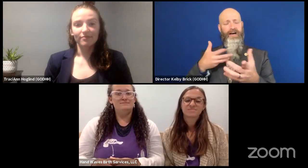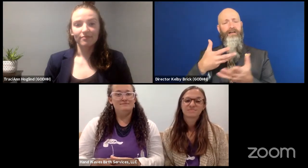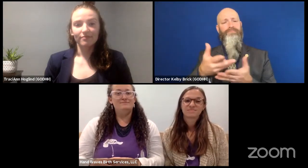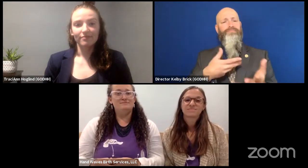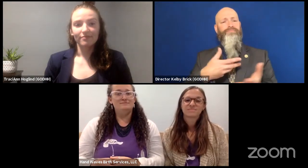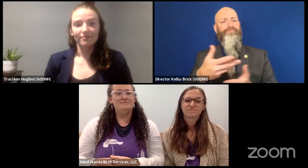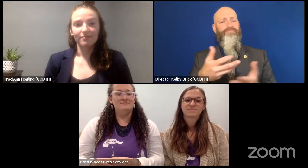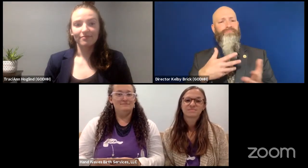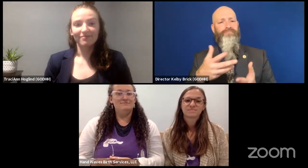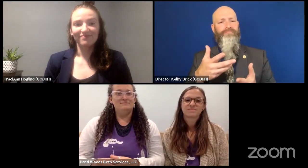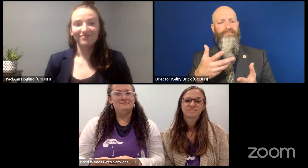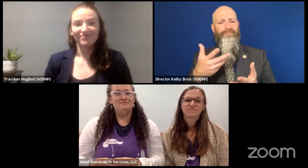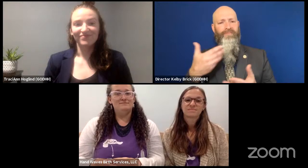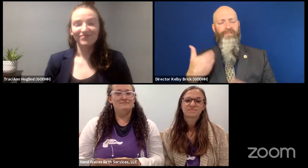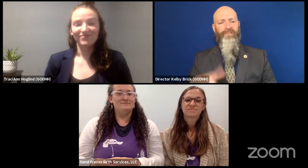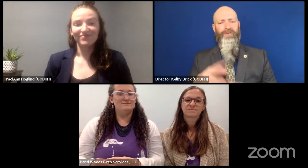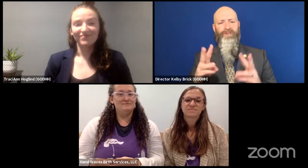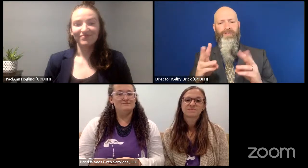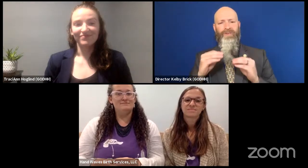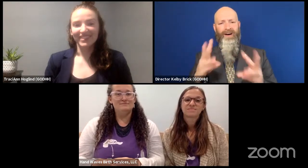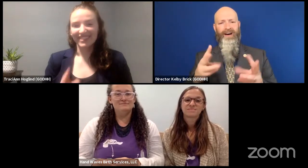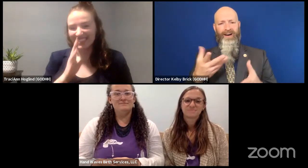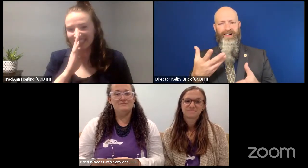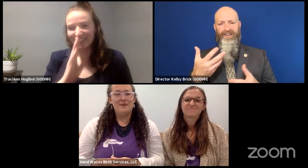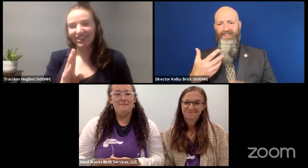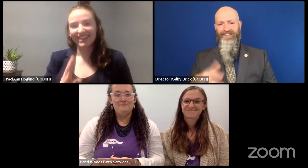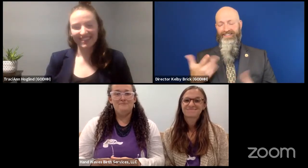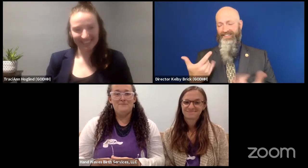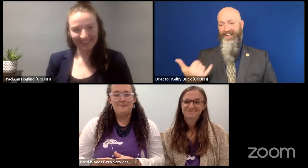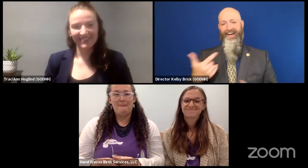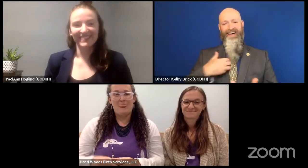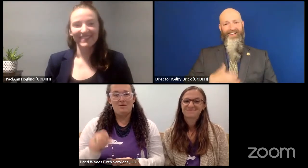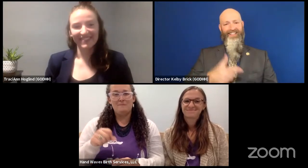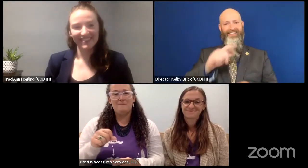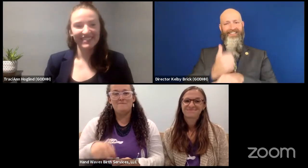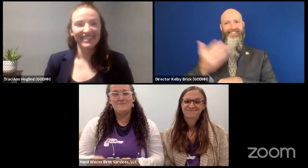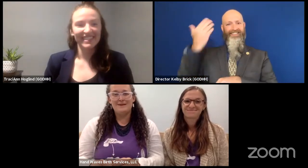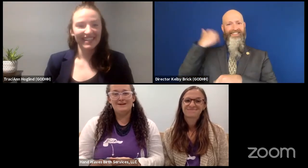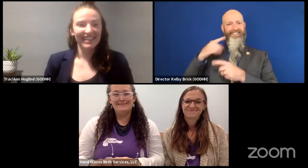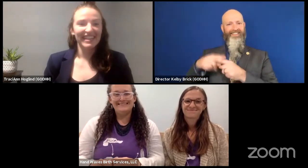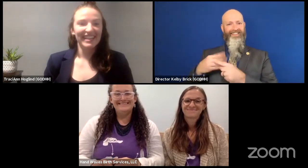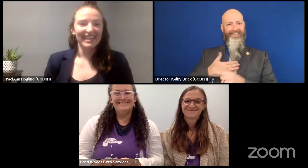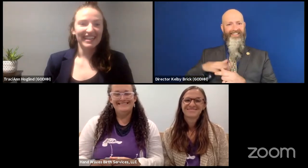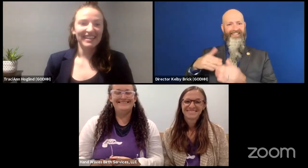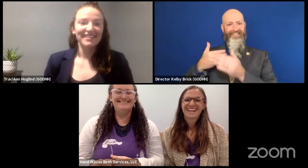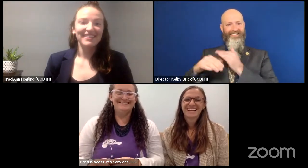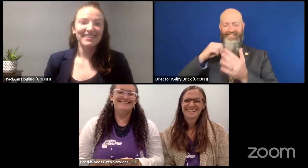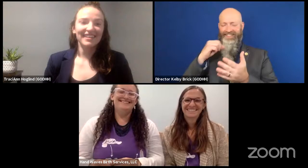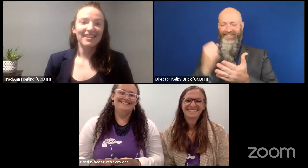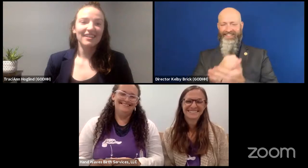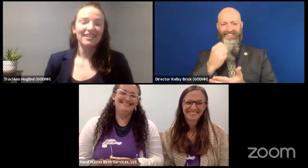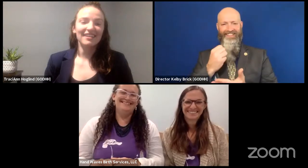And to not have full communication, again. Thank you. Thank you. I wish you were around